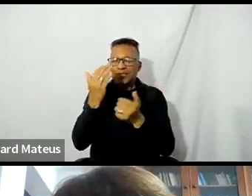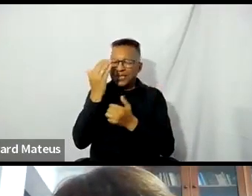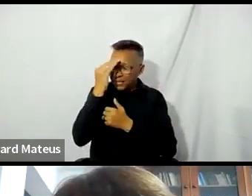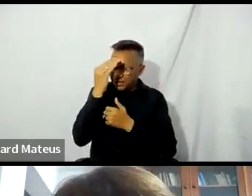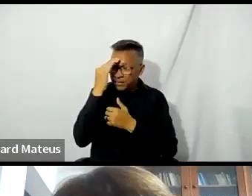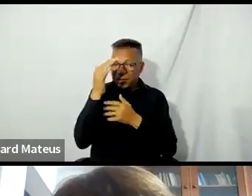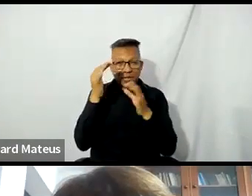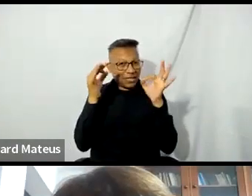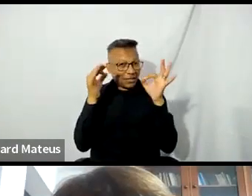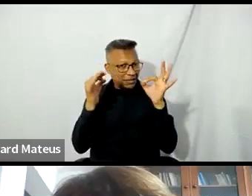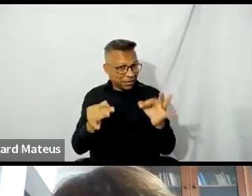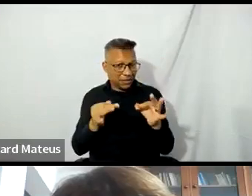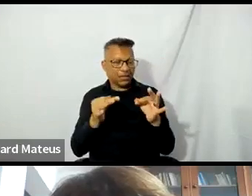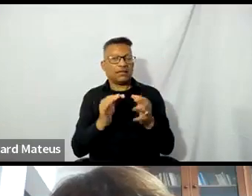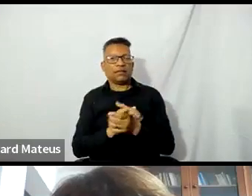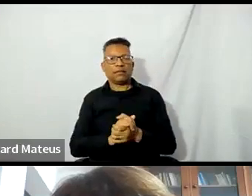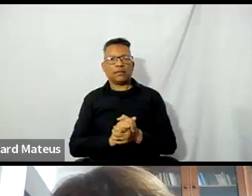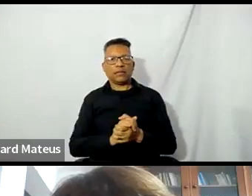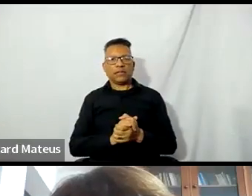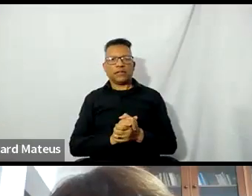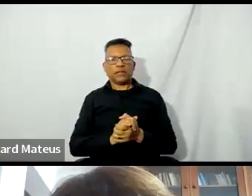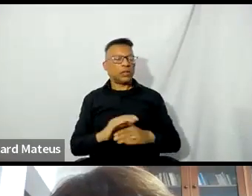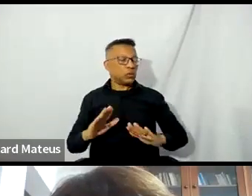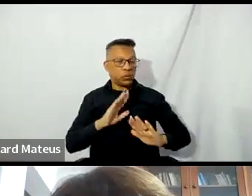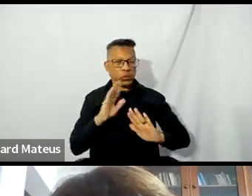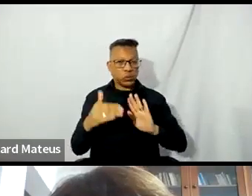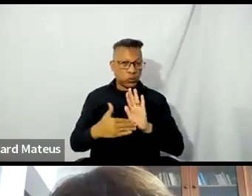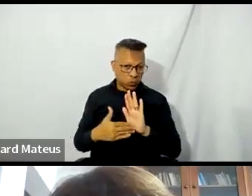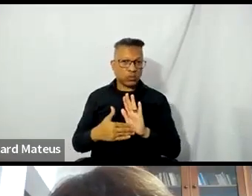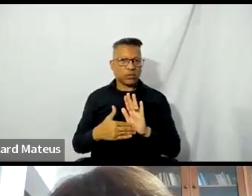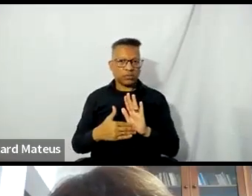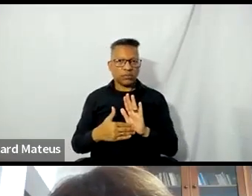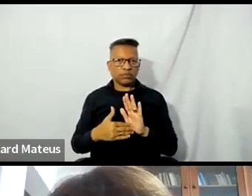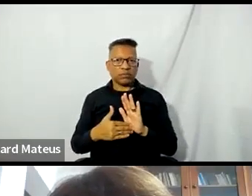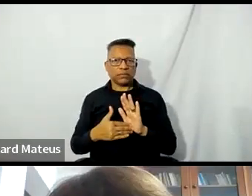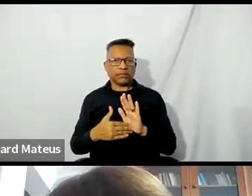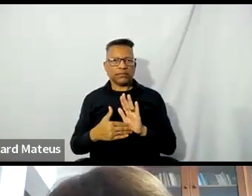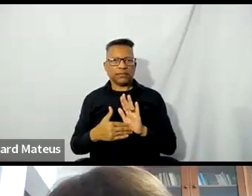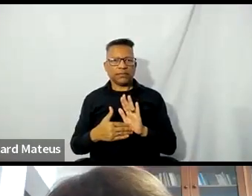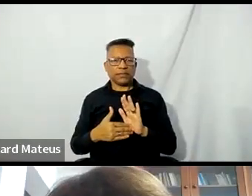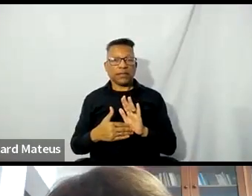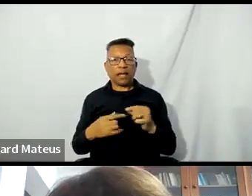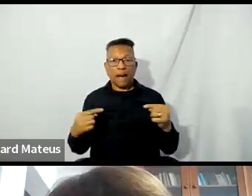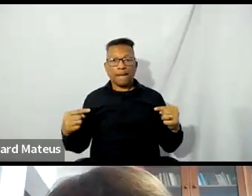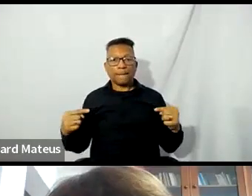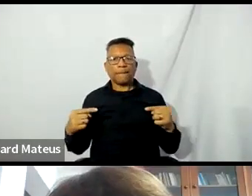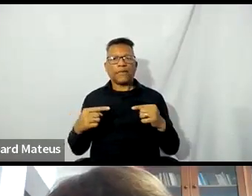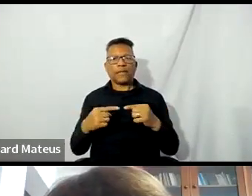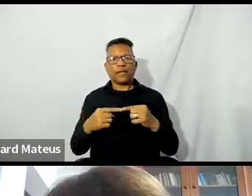Considerations, justice justice, fairness. all of those all of those things are embodied in you, I think. And so, even